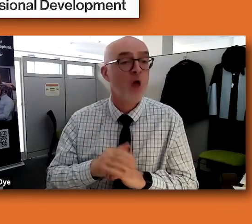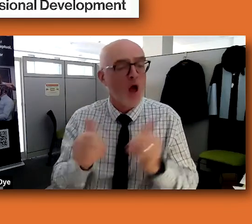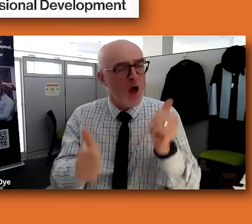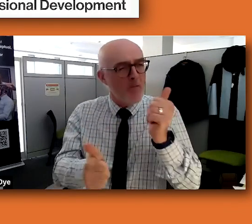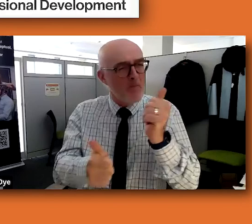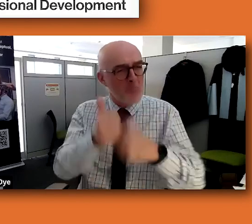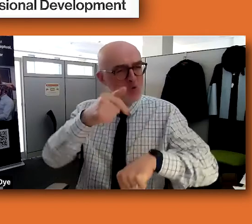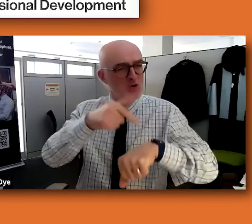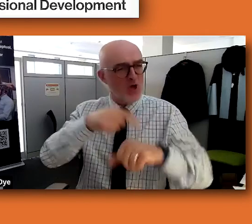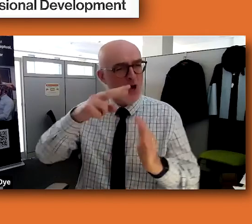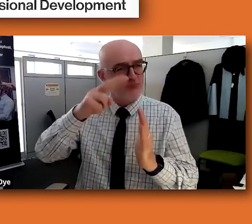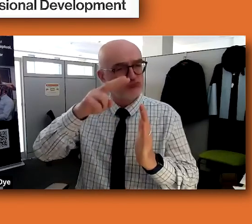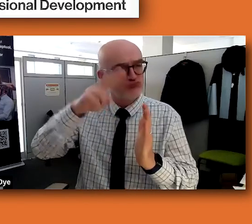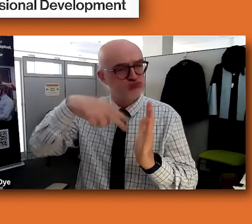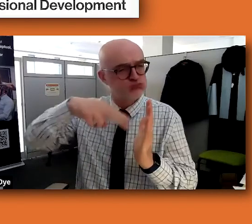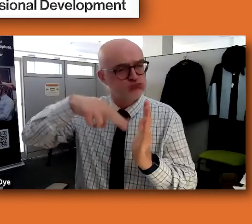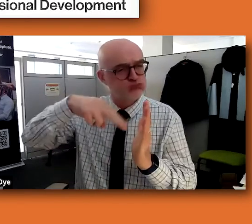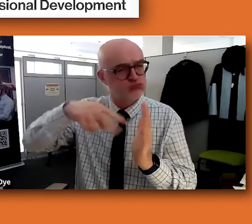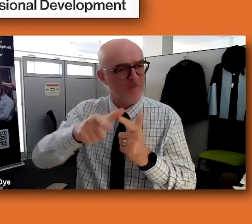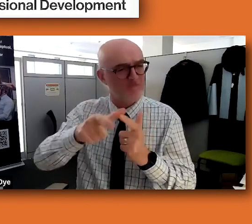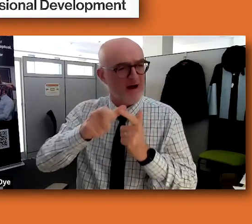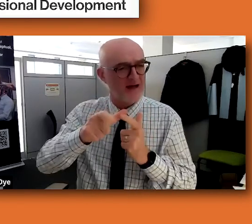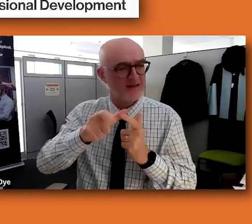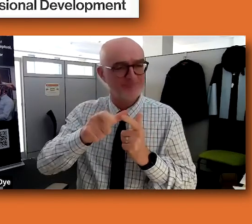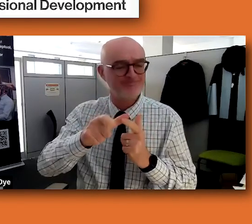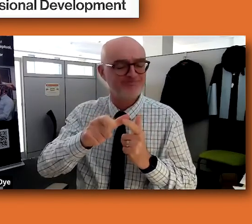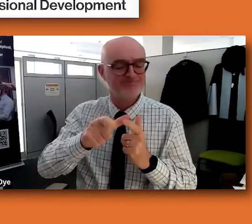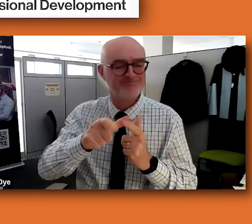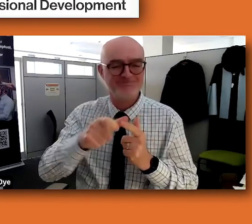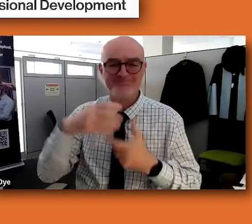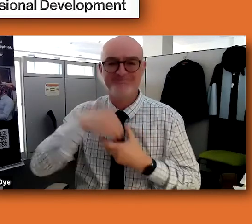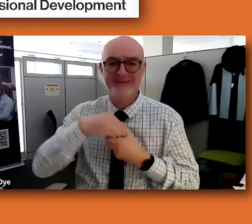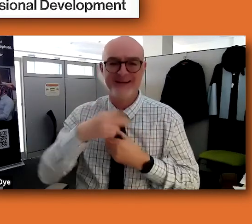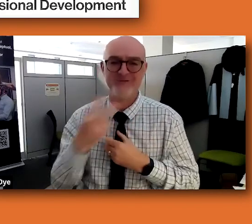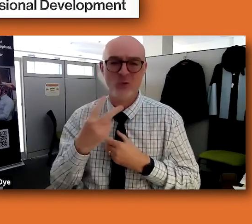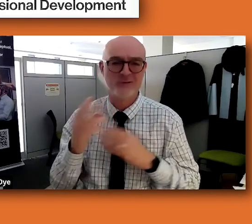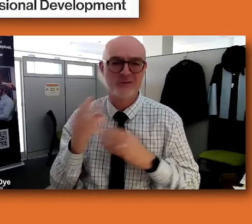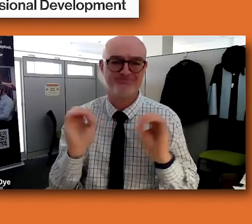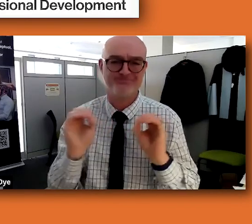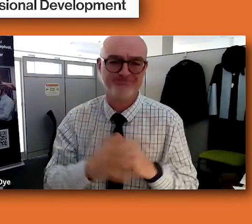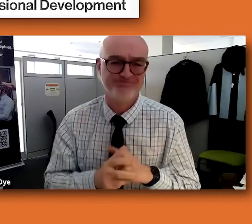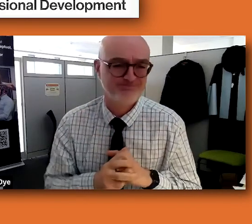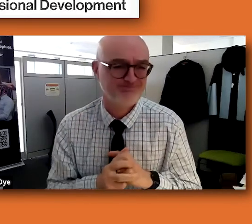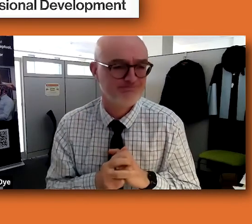and they have a cochlear implant. Most of the time, they can read quickly